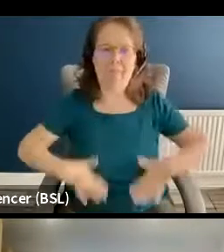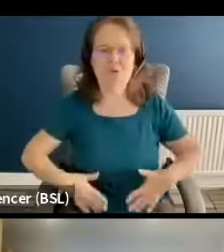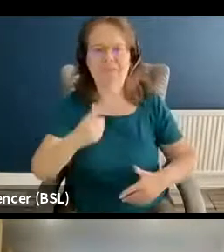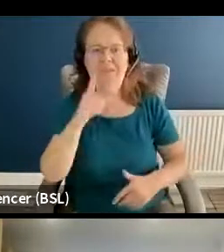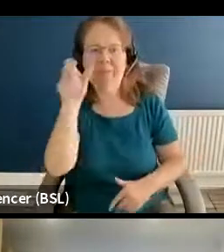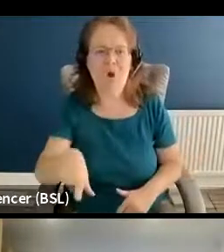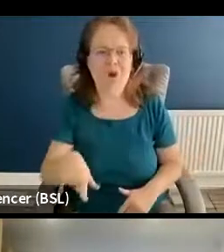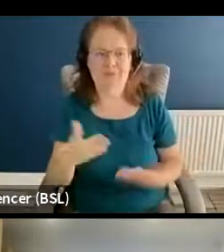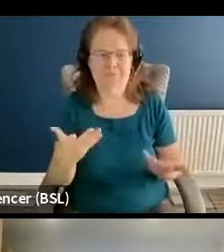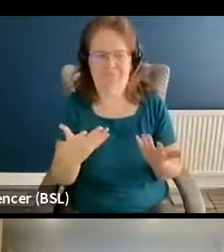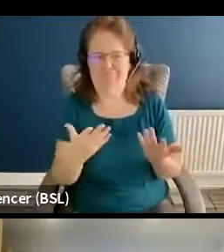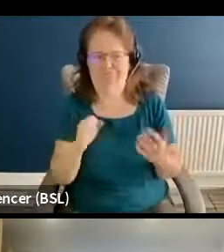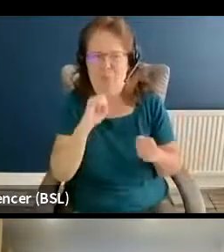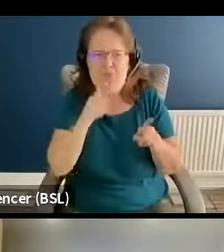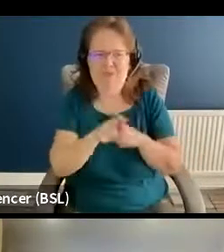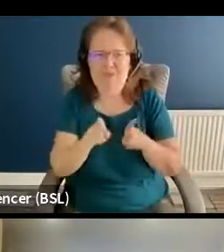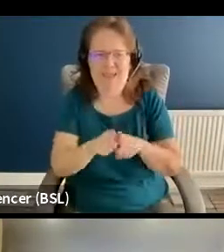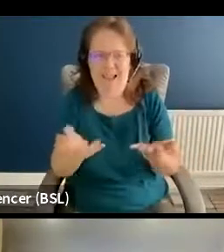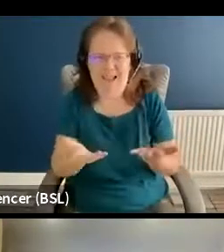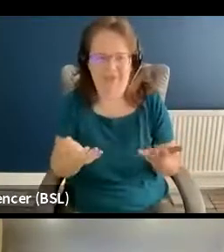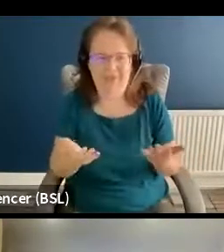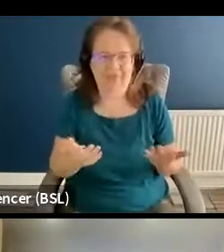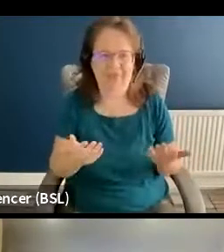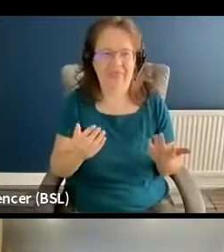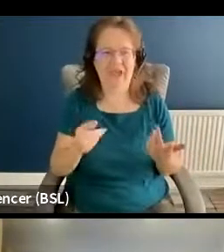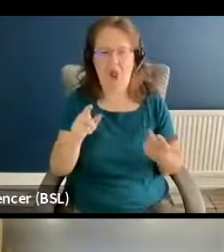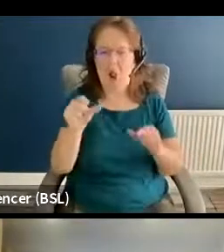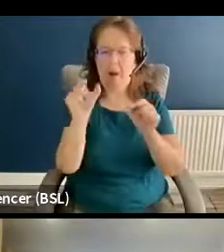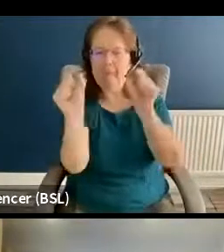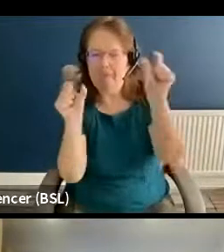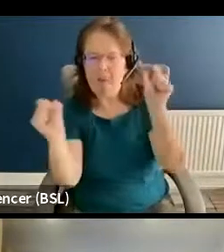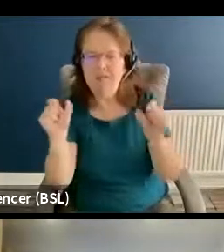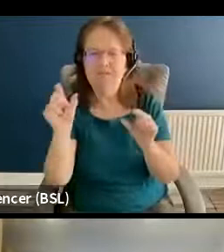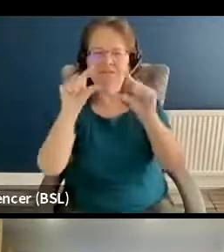wouldn't do the same thing if there are buttons on labeled, for example, for screen reader, the color